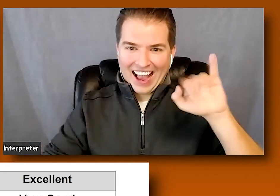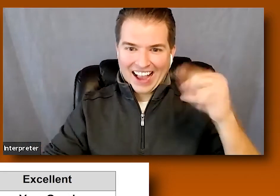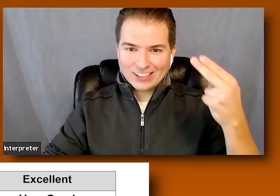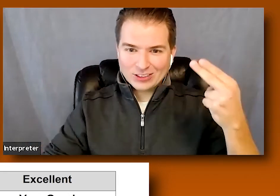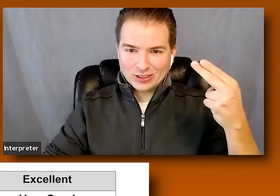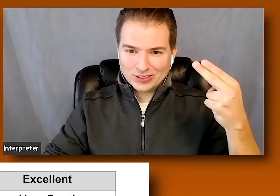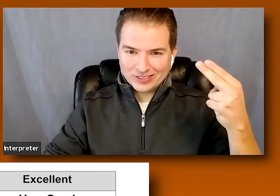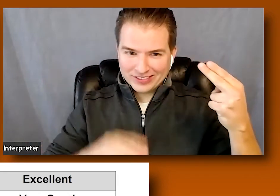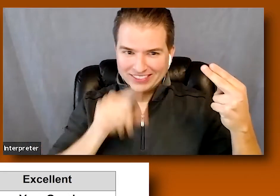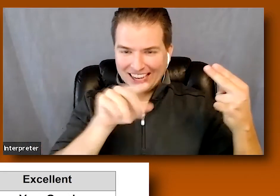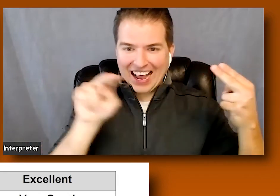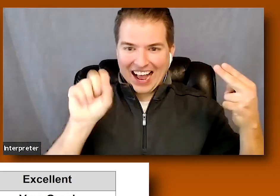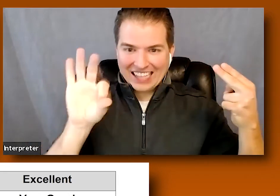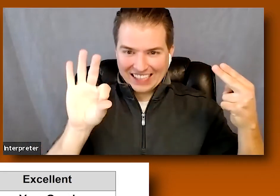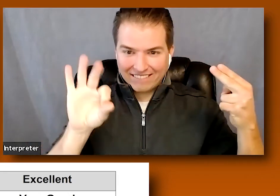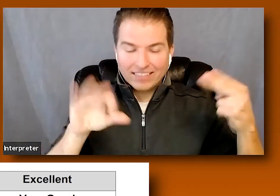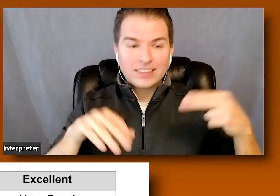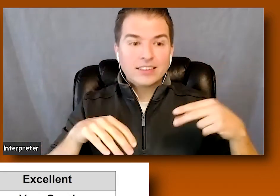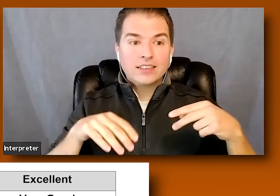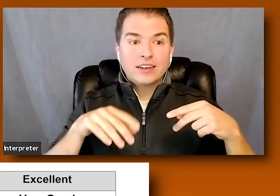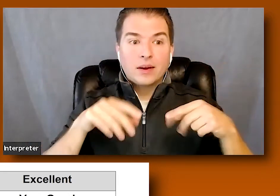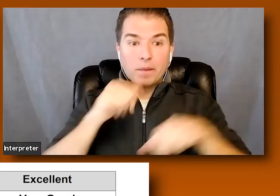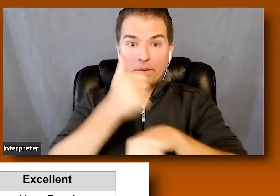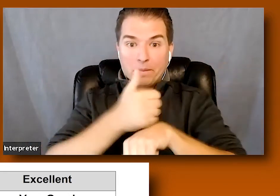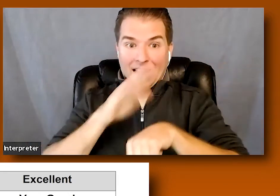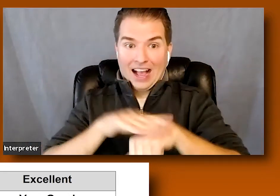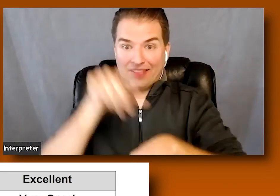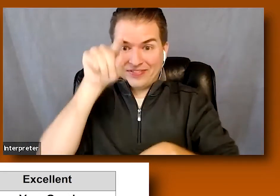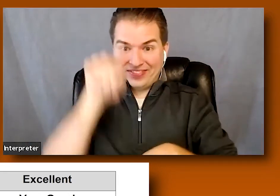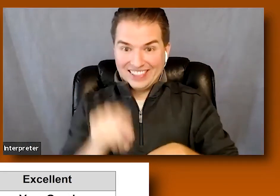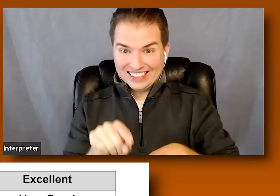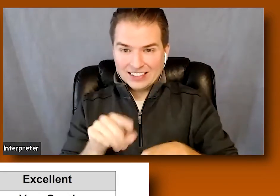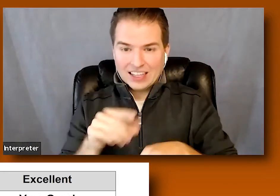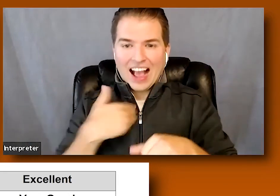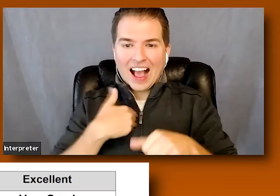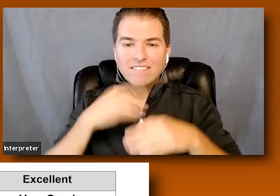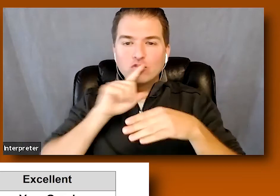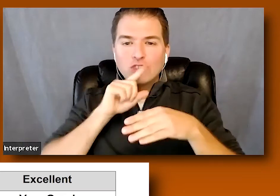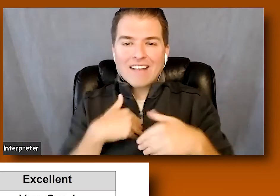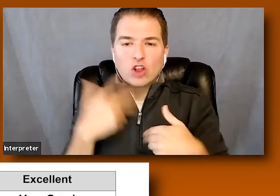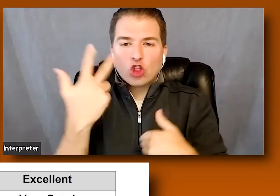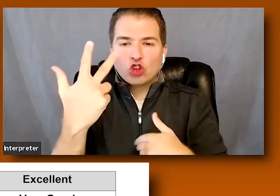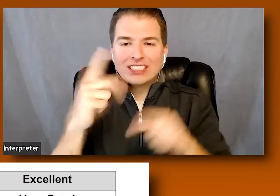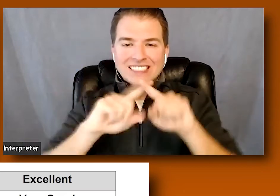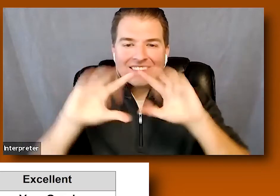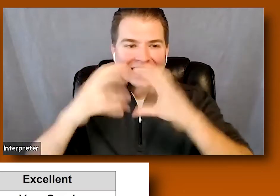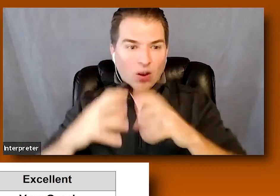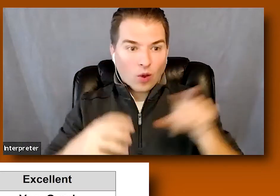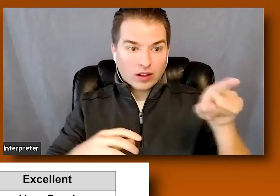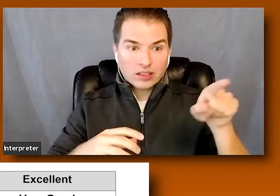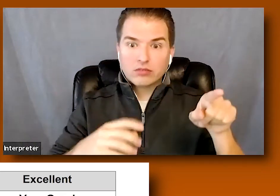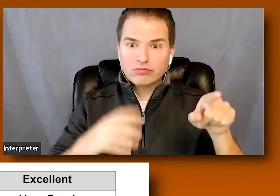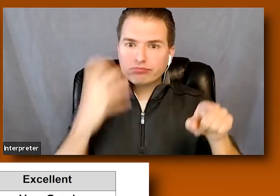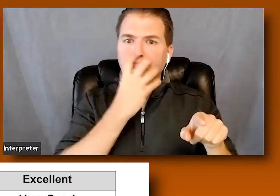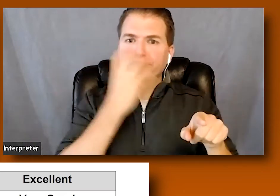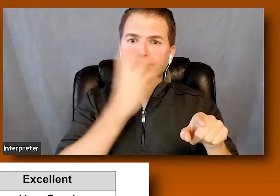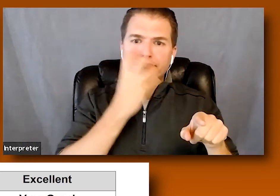based on the scale, they're divided into 3 categories which are self-explanatory-- highly competitive,